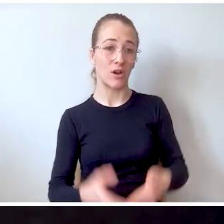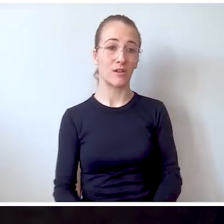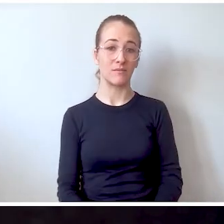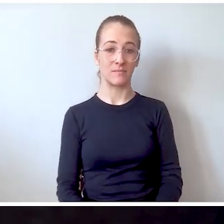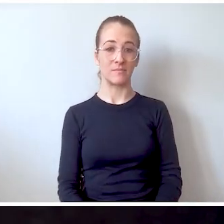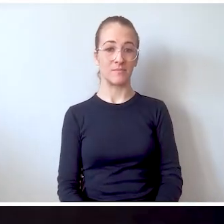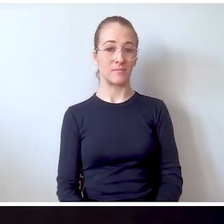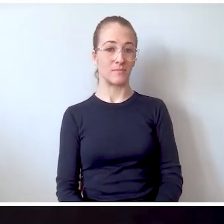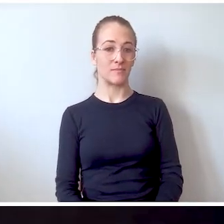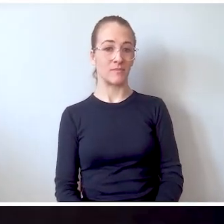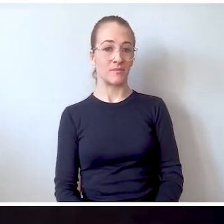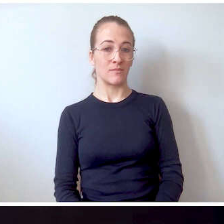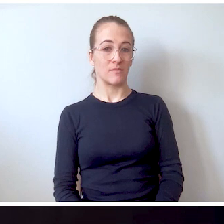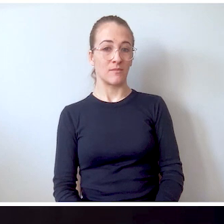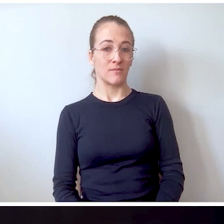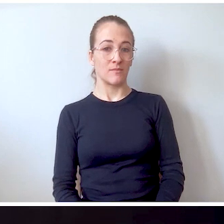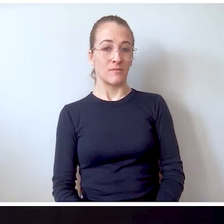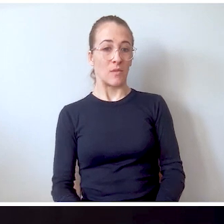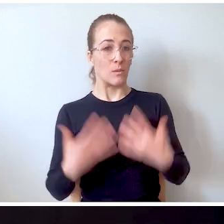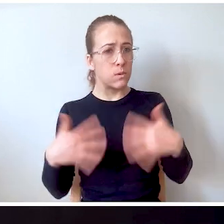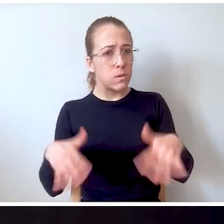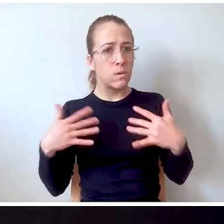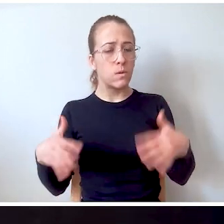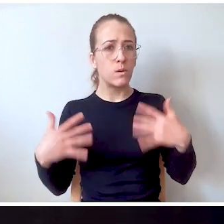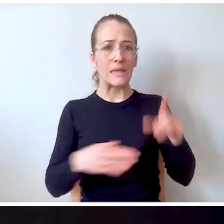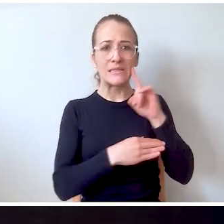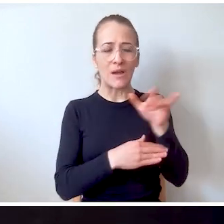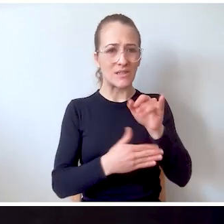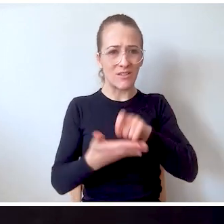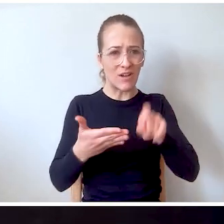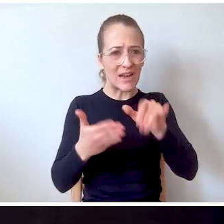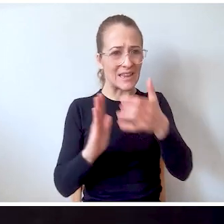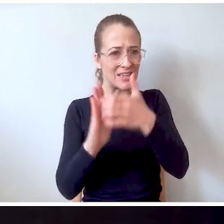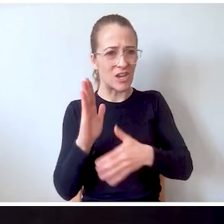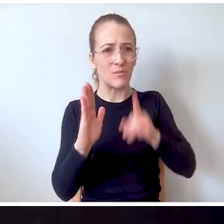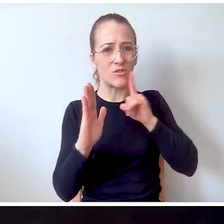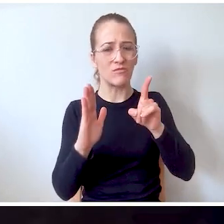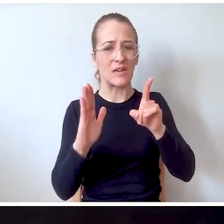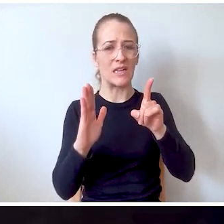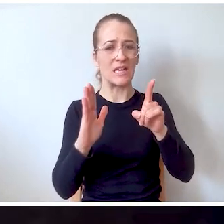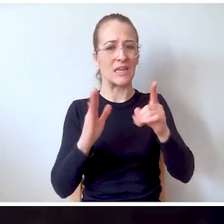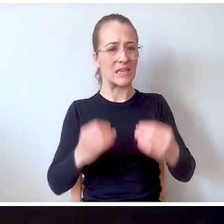It sounds like writing the end of that chapter really, maybe opened the door to the rest of the vulnerability